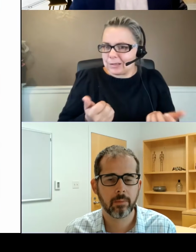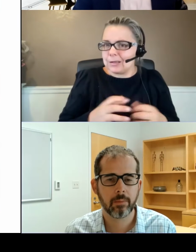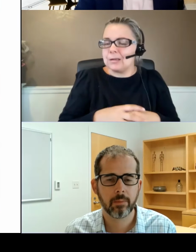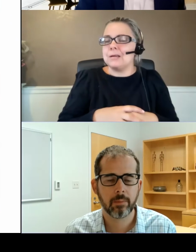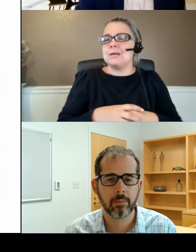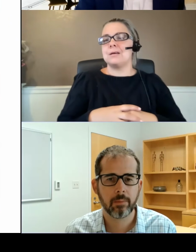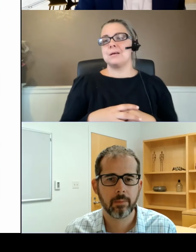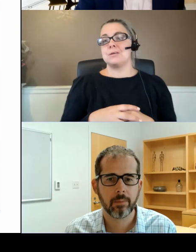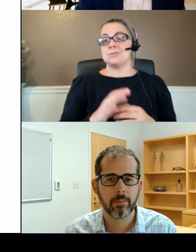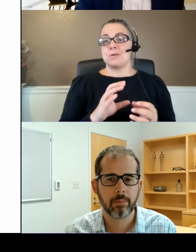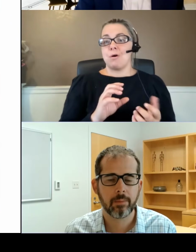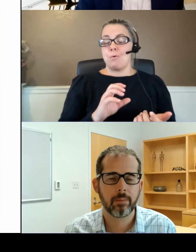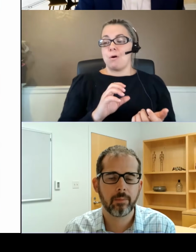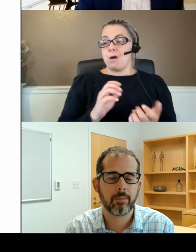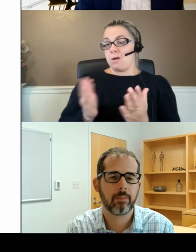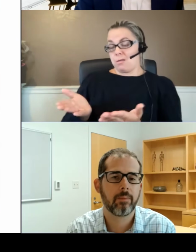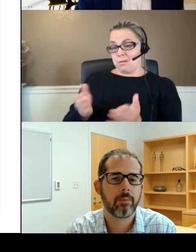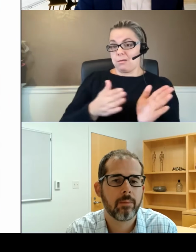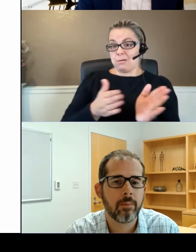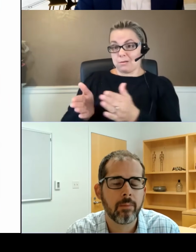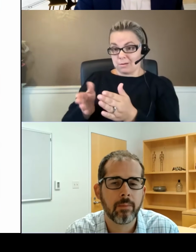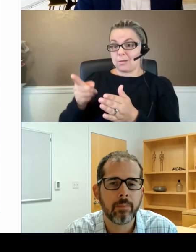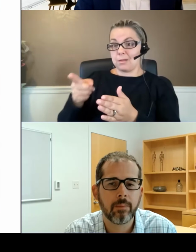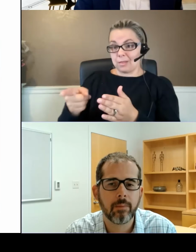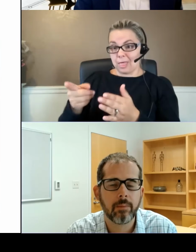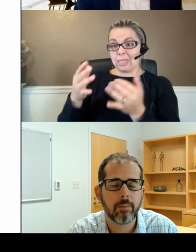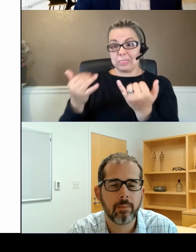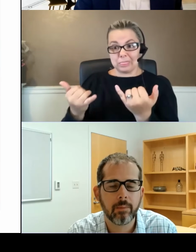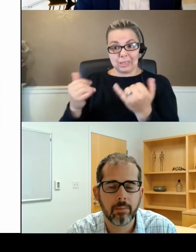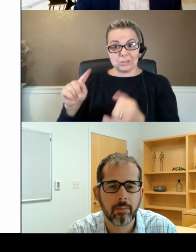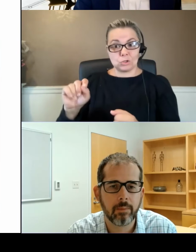on the other hand, here is a tool that meets those needs, meets the needs of our employees,